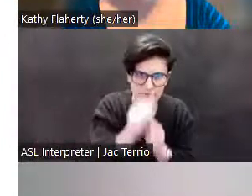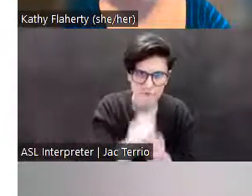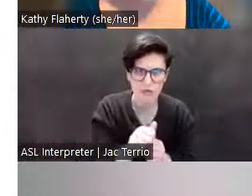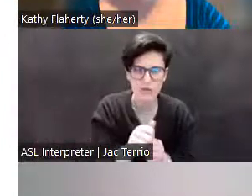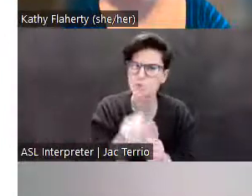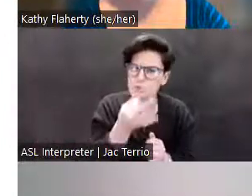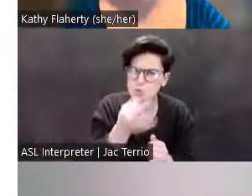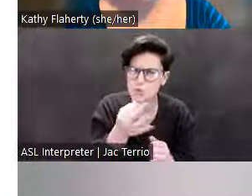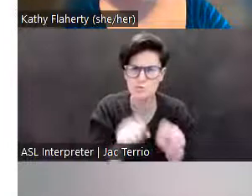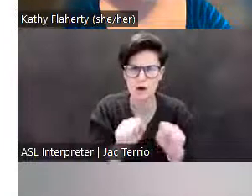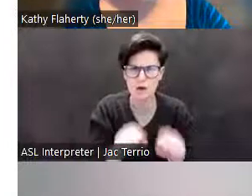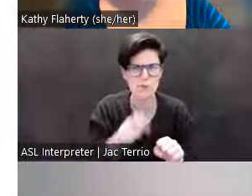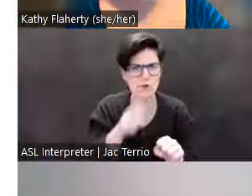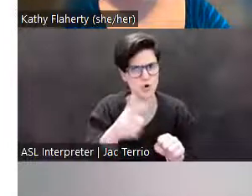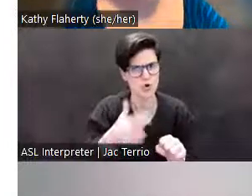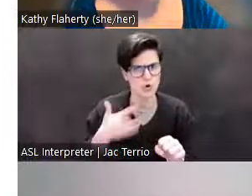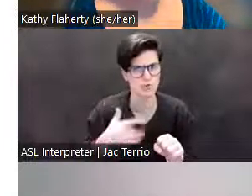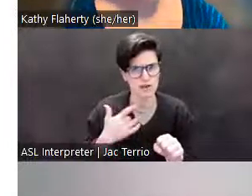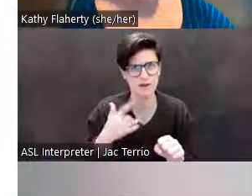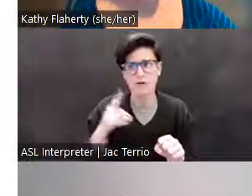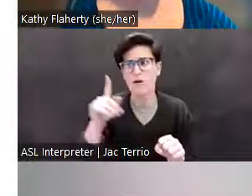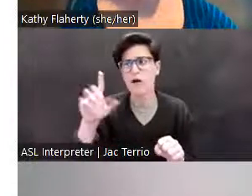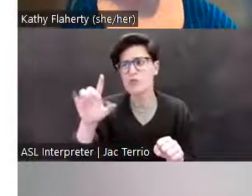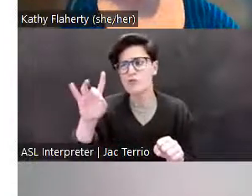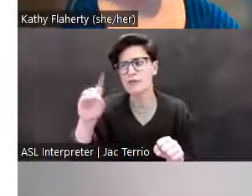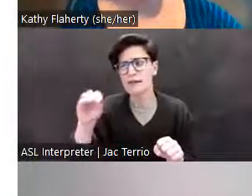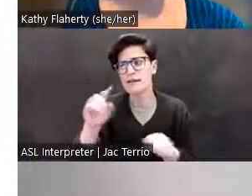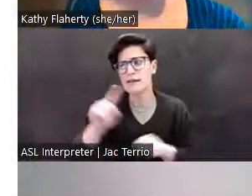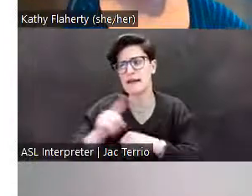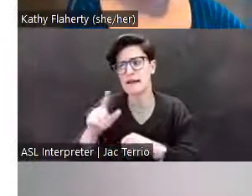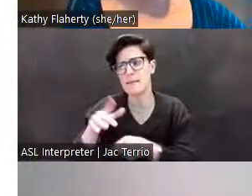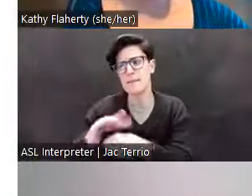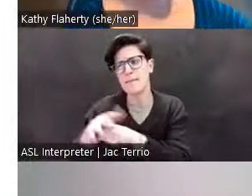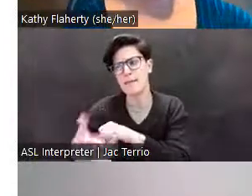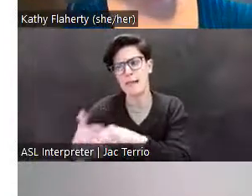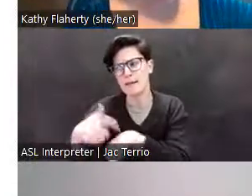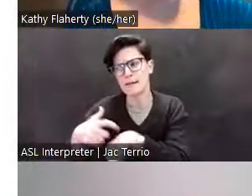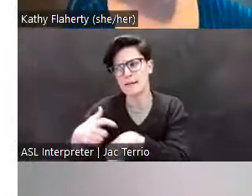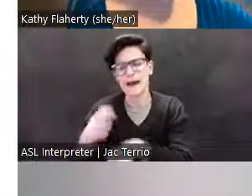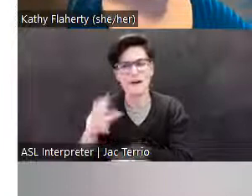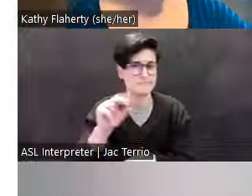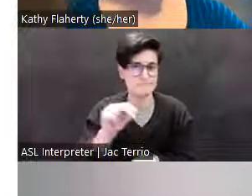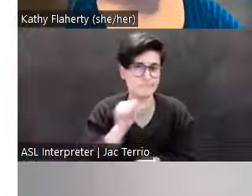because Well, 180 days feels like a long time. 15:31:58 It's really not time goes by and